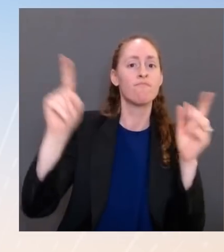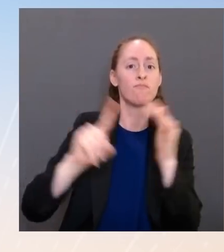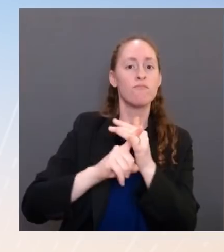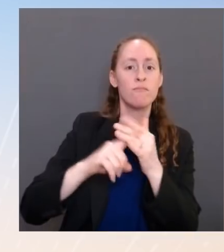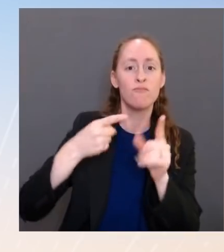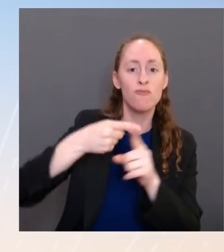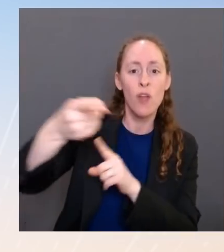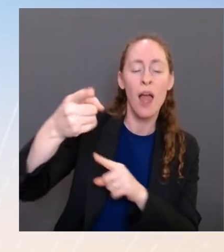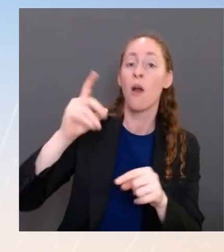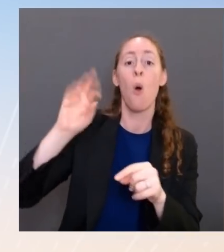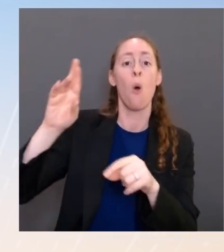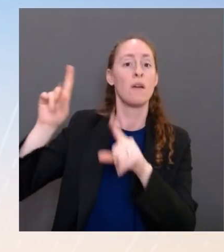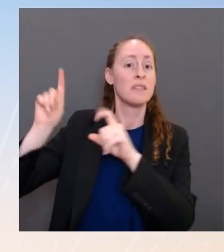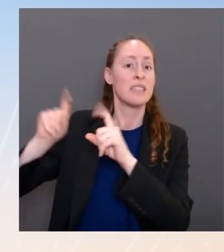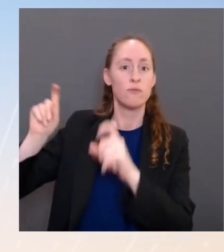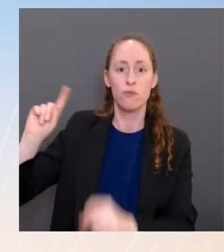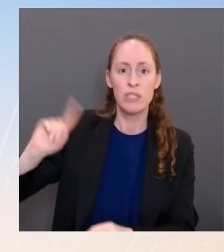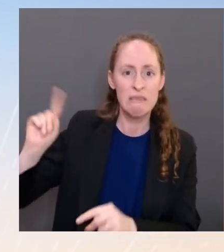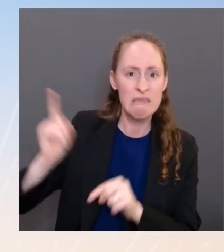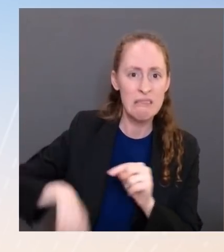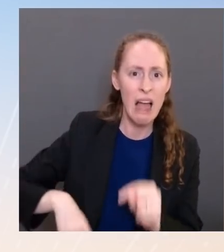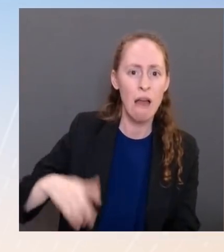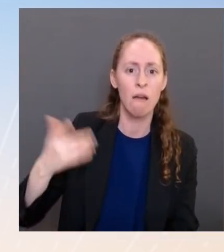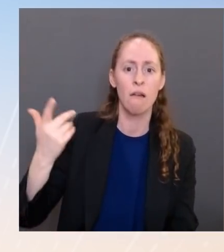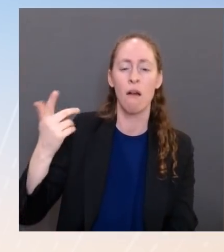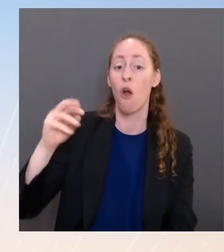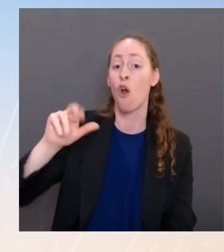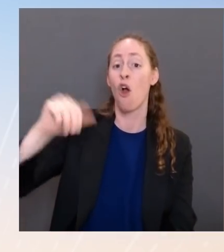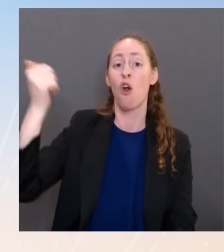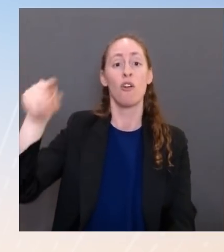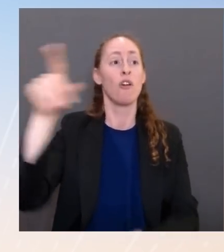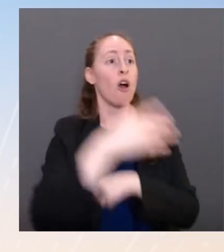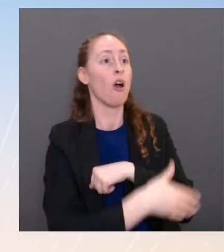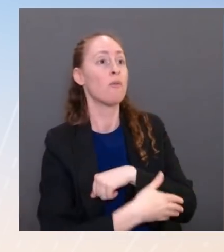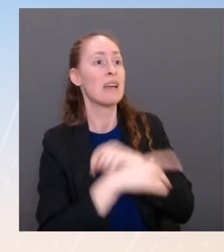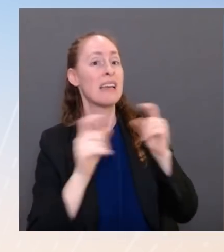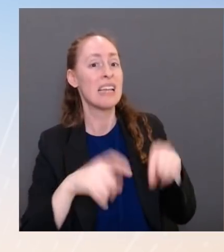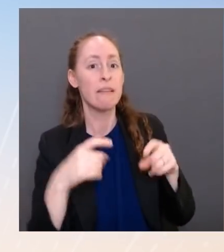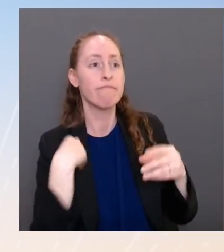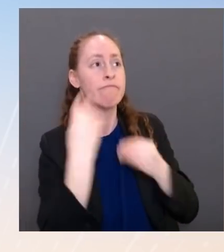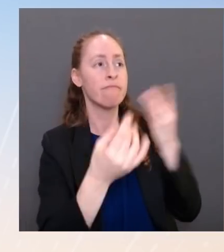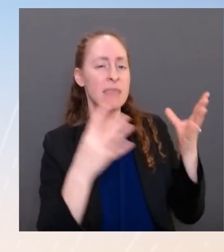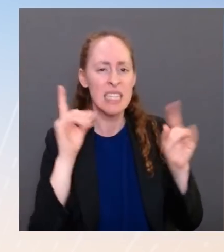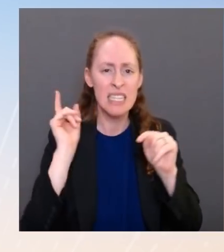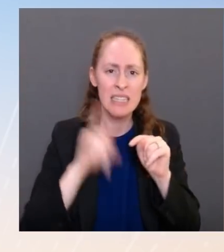get COVID vaccines into arms will stall, which is especially relevant given the international summit we're hosting.